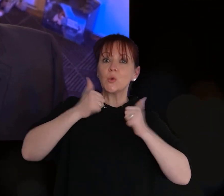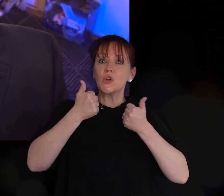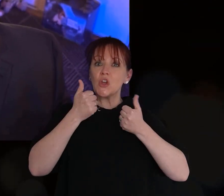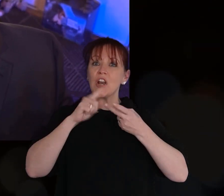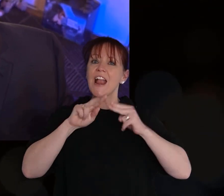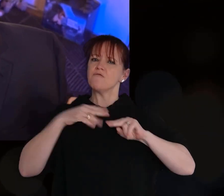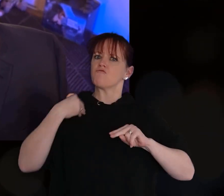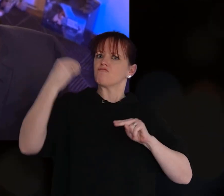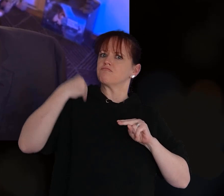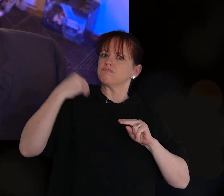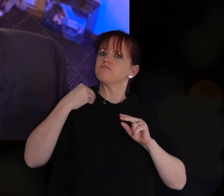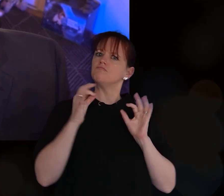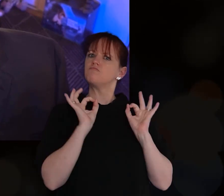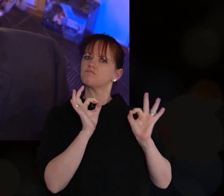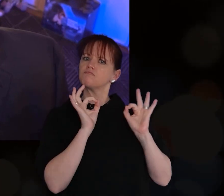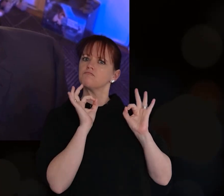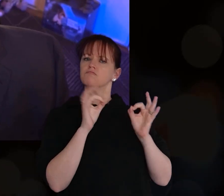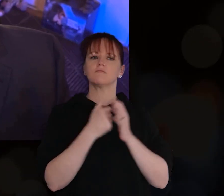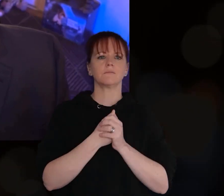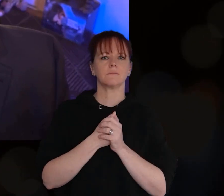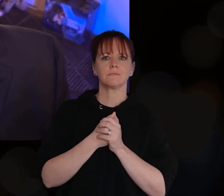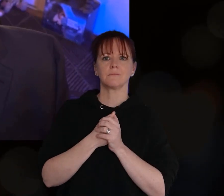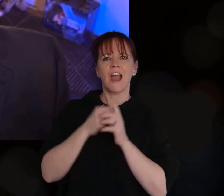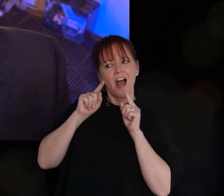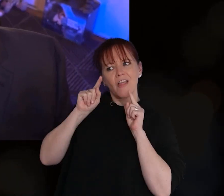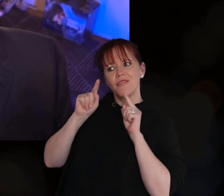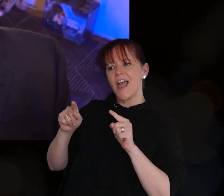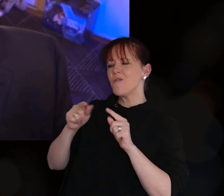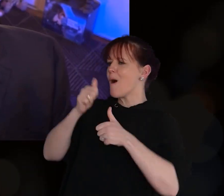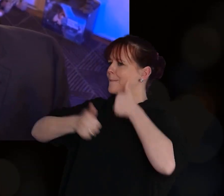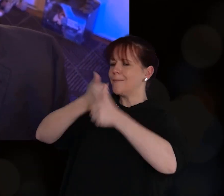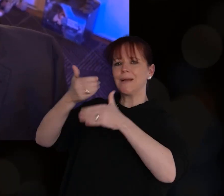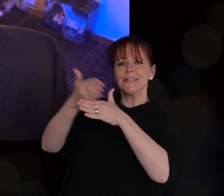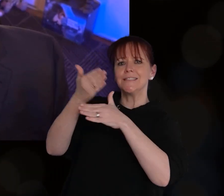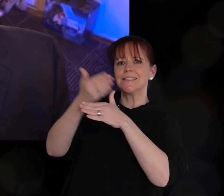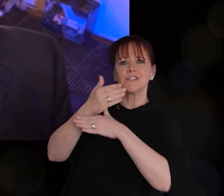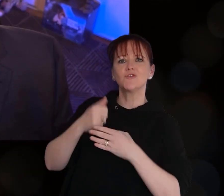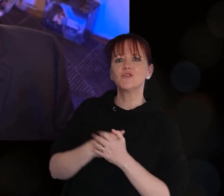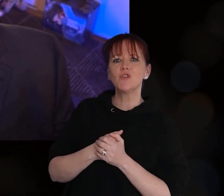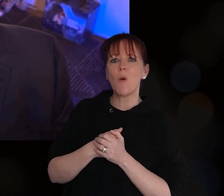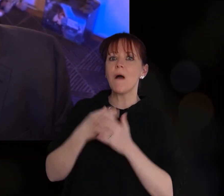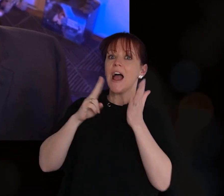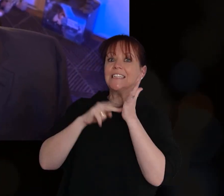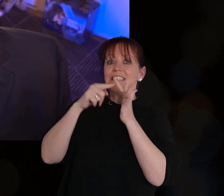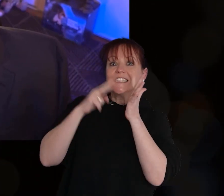They did a great job here, right down to Neve's idle animation while kneeling,